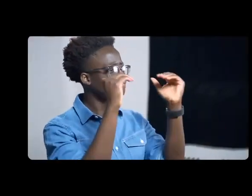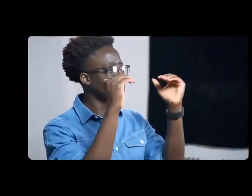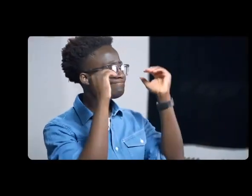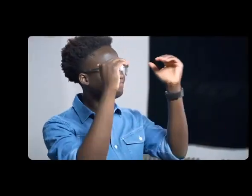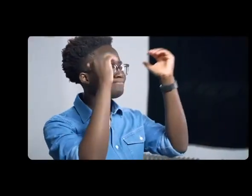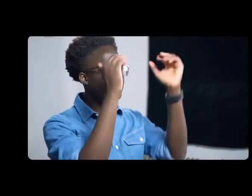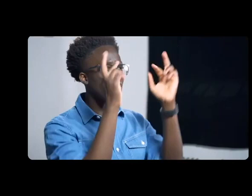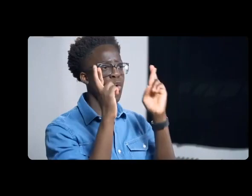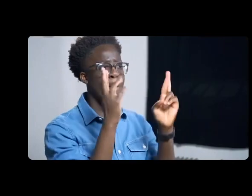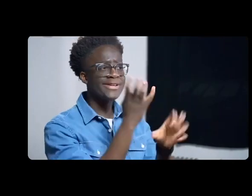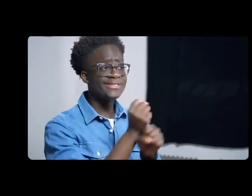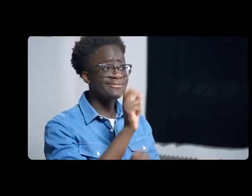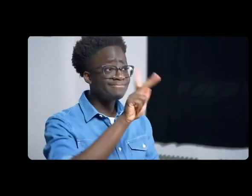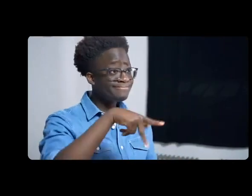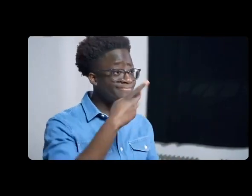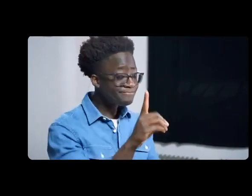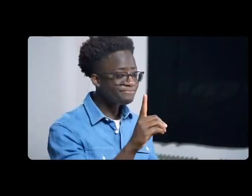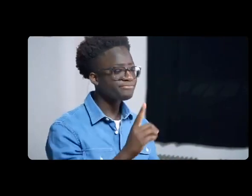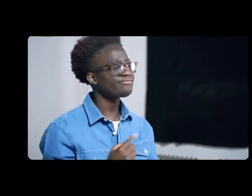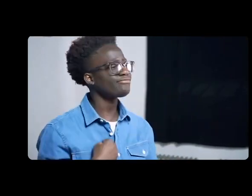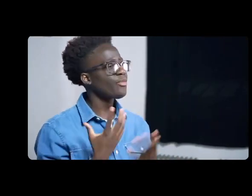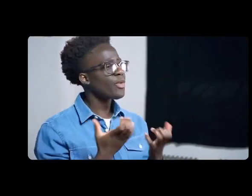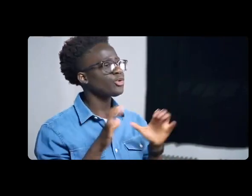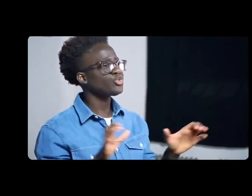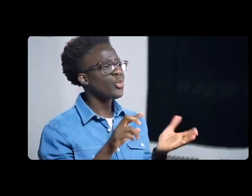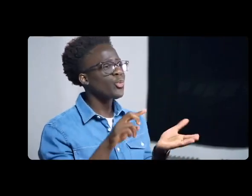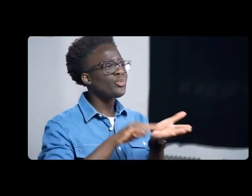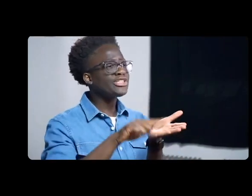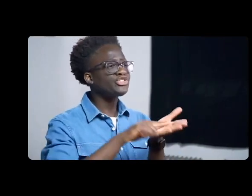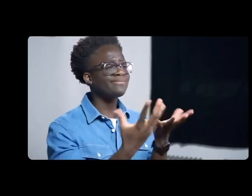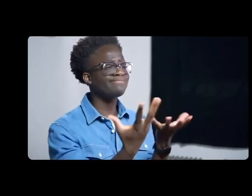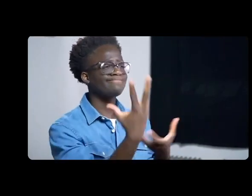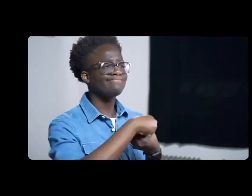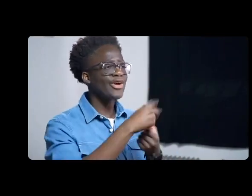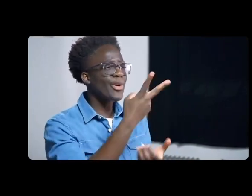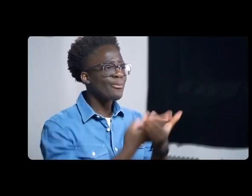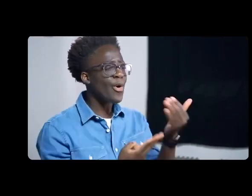I want to continue advancing my education in hope to get my Ph.D. I want to do research